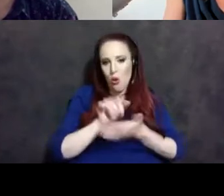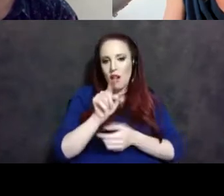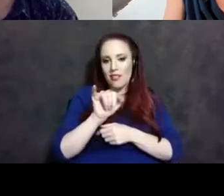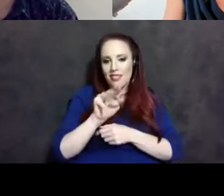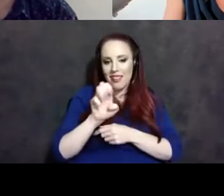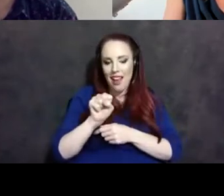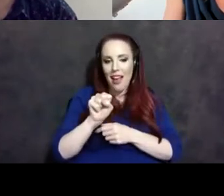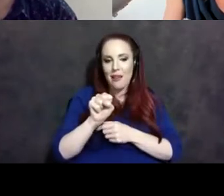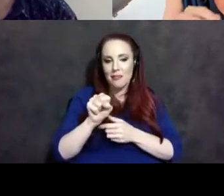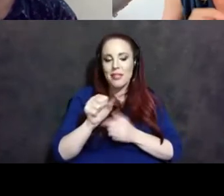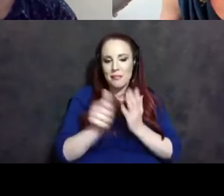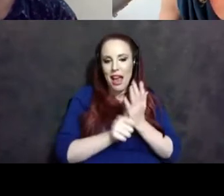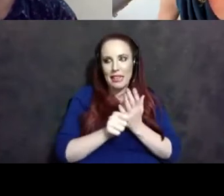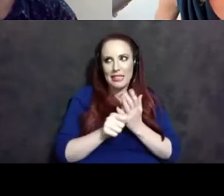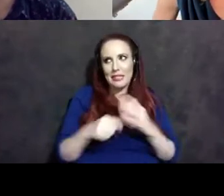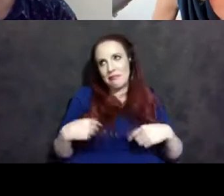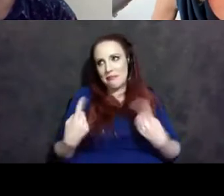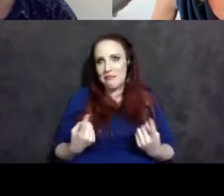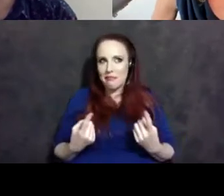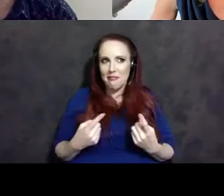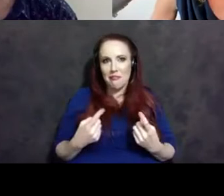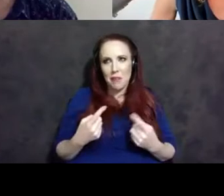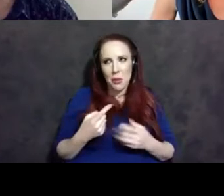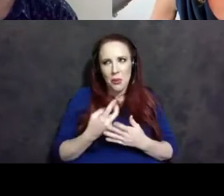the past few weeks, months and years, actually.